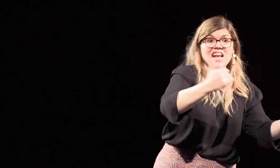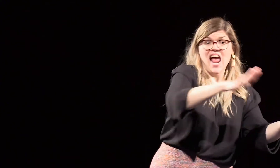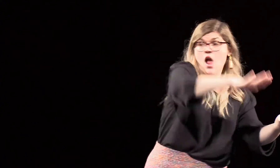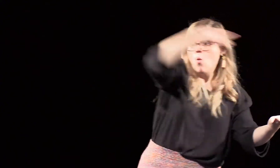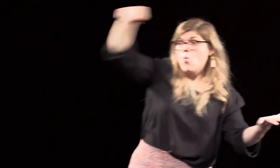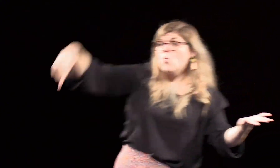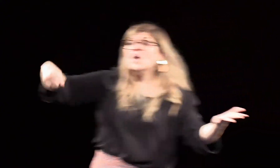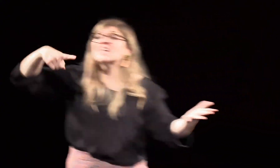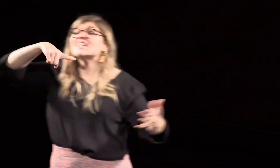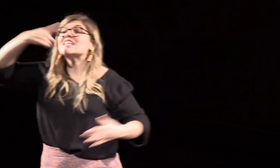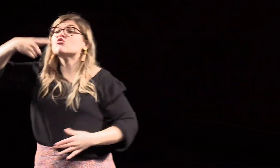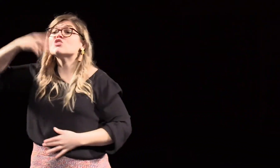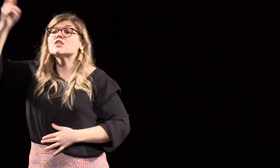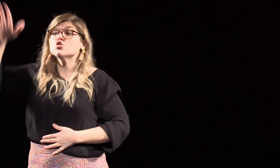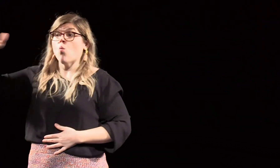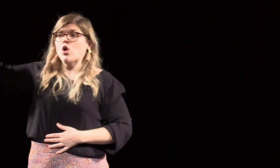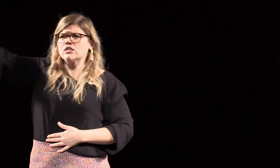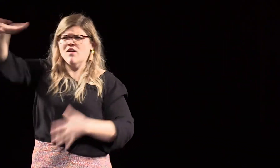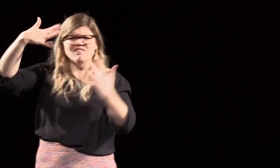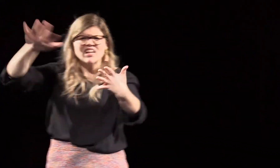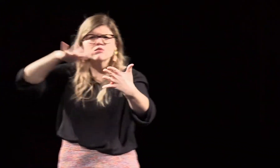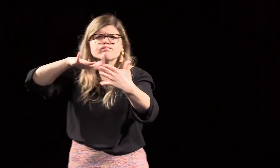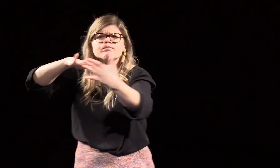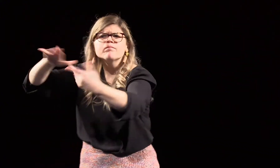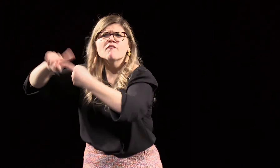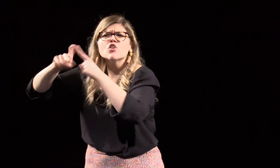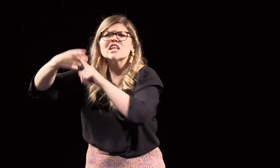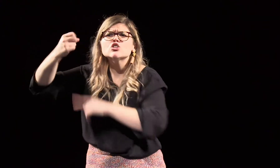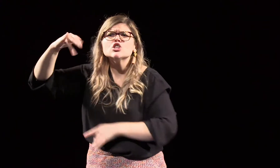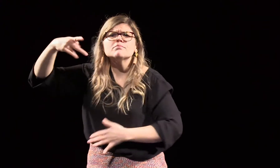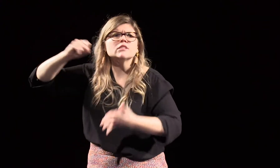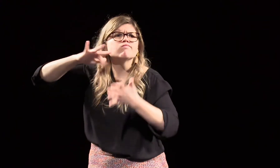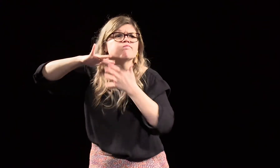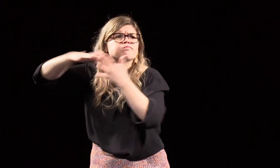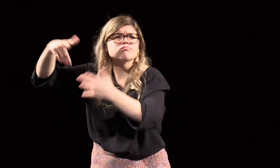Now, in Hearing history, back in the 19th century,